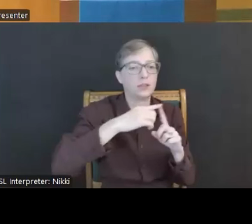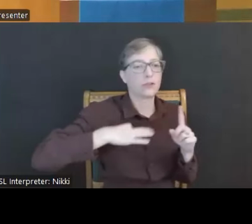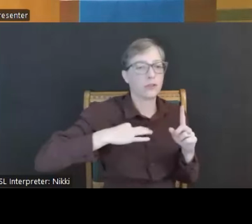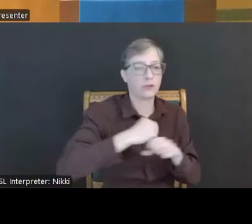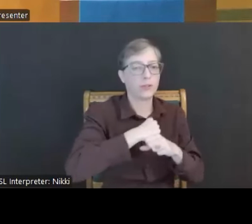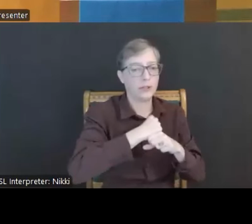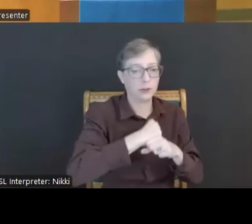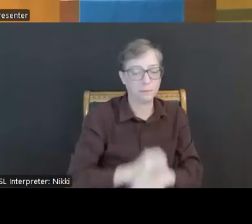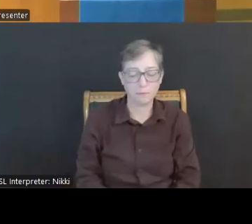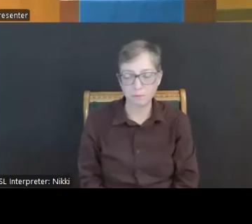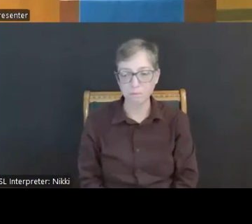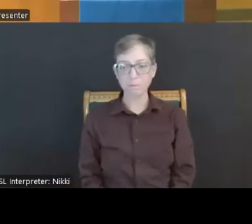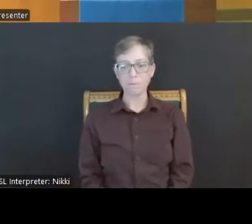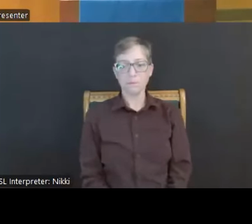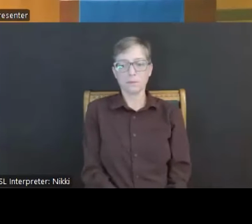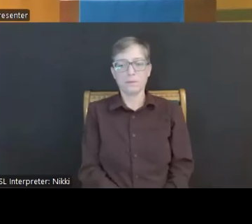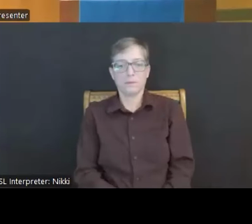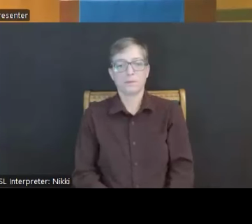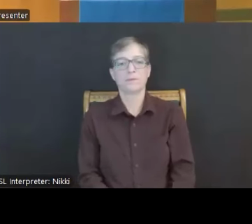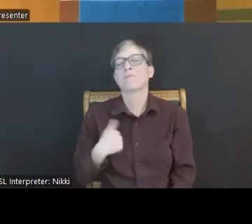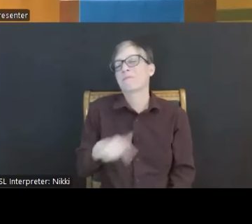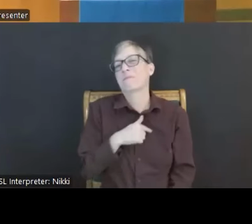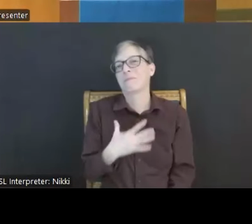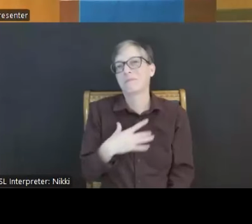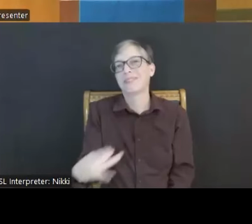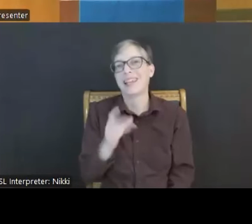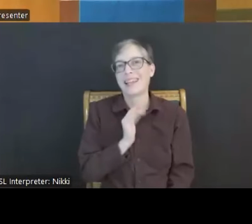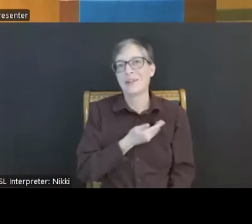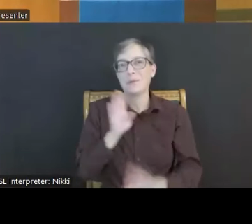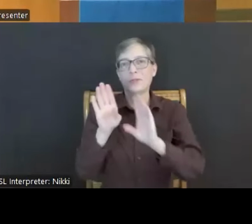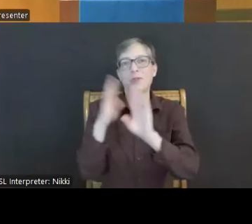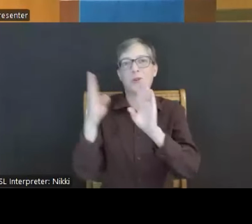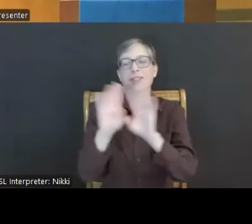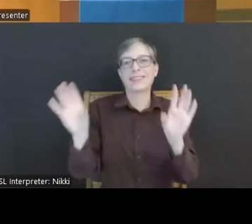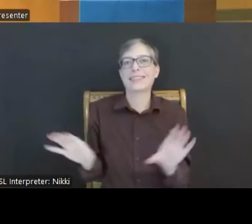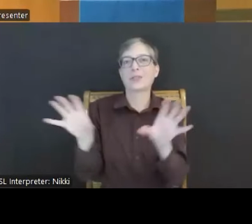so something else we do we like to decorate our doors um we would decorate for the holidays but